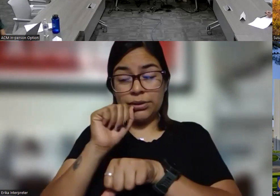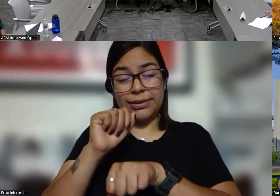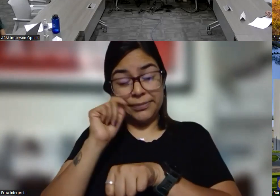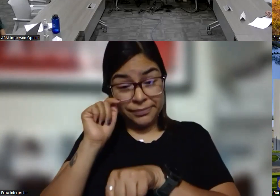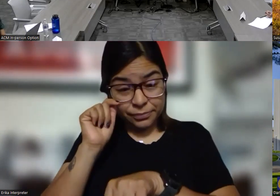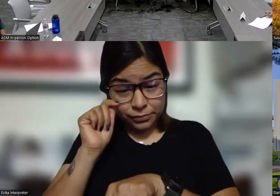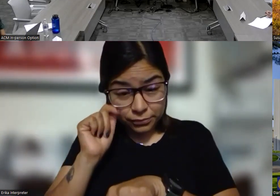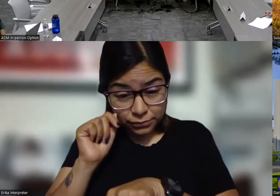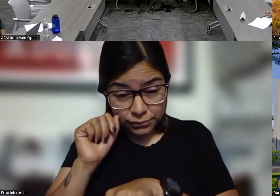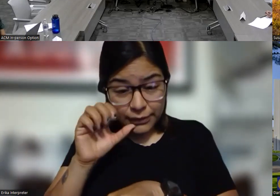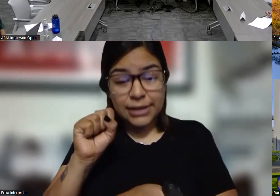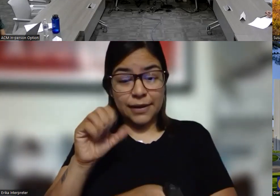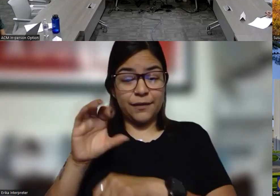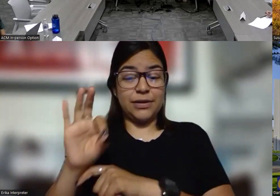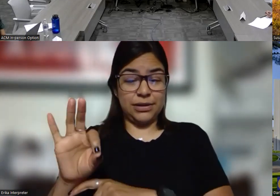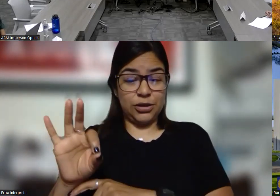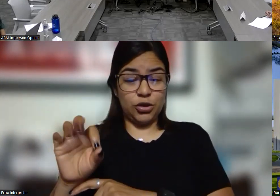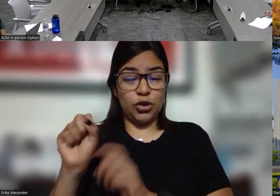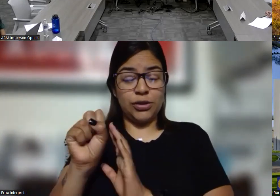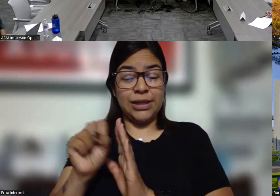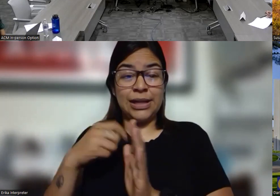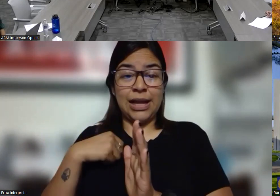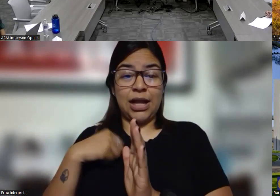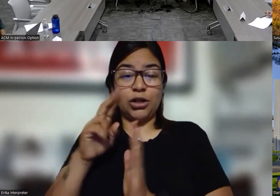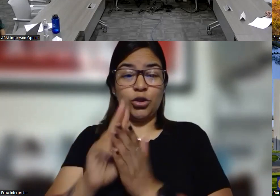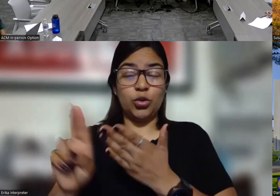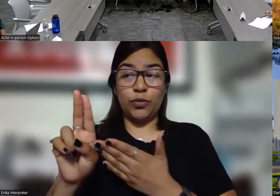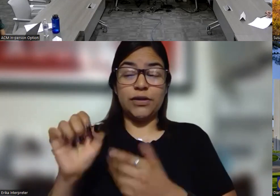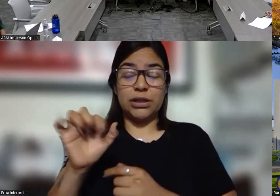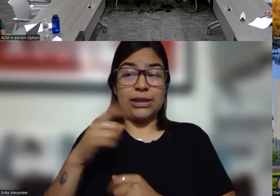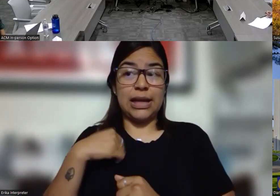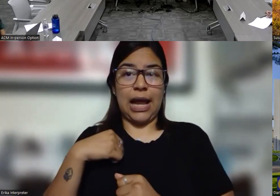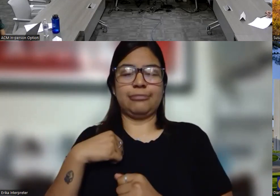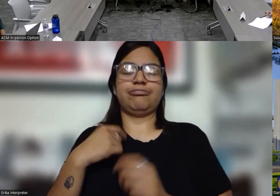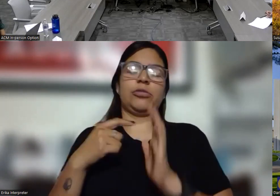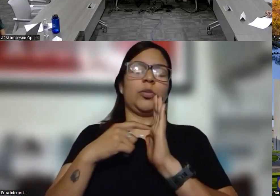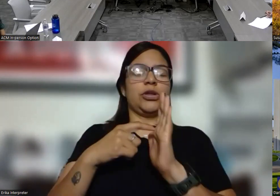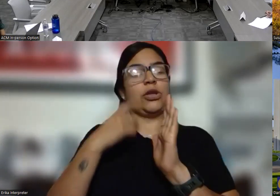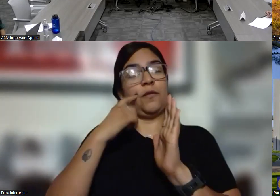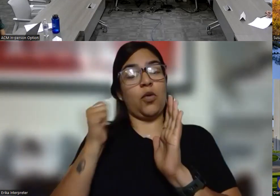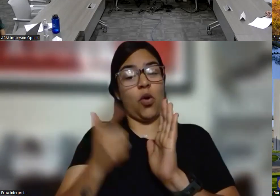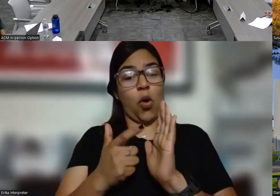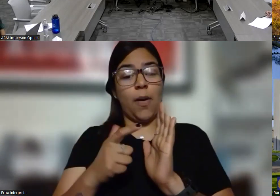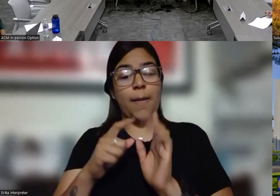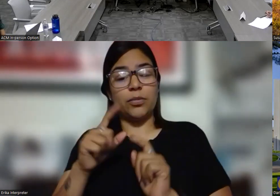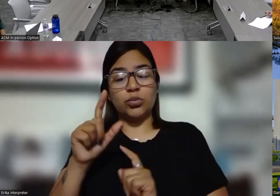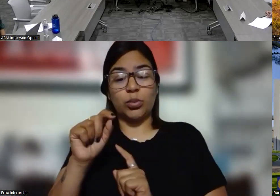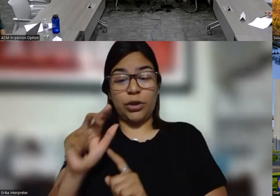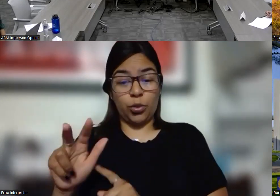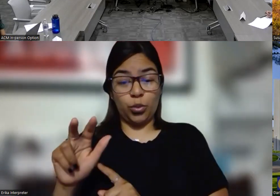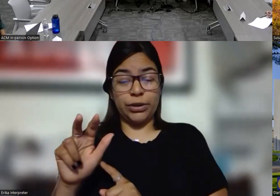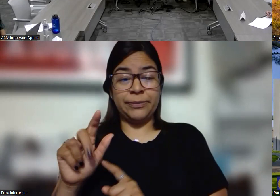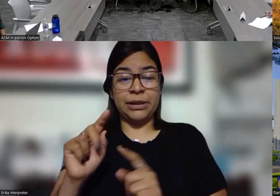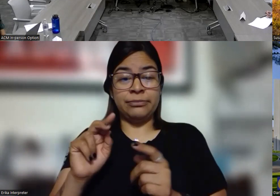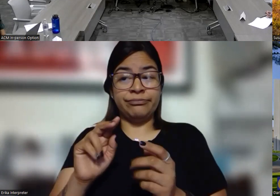I represent the 23 campuses in the CSU system now um is there any opportunity in terms of Workforce